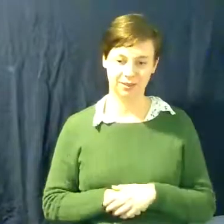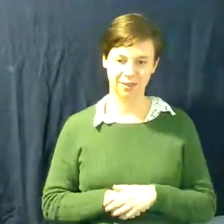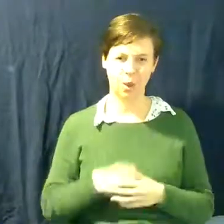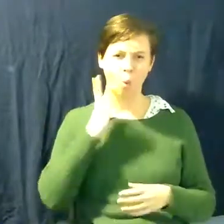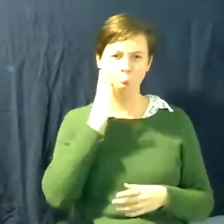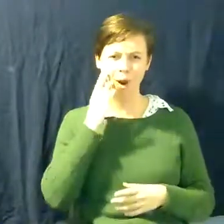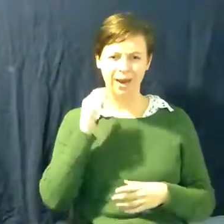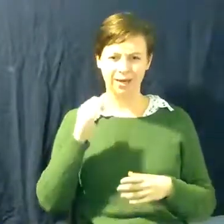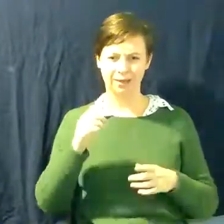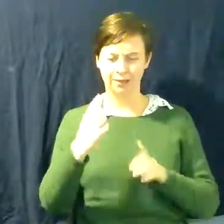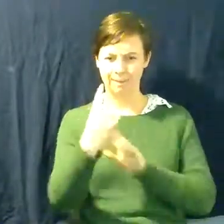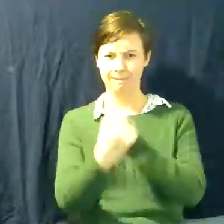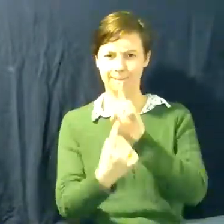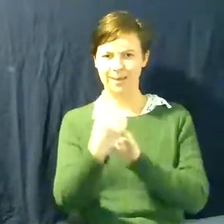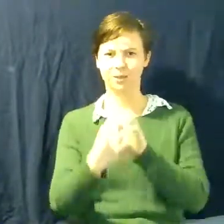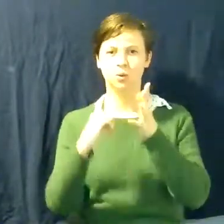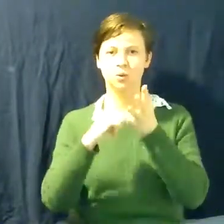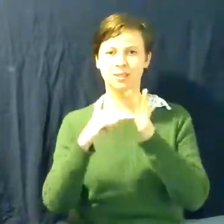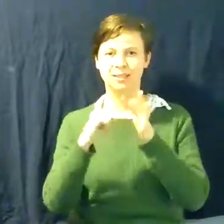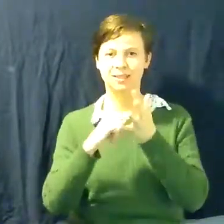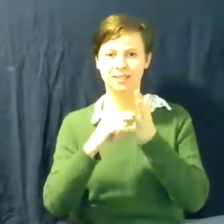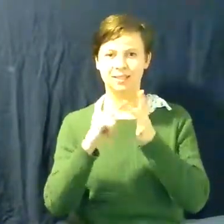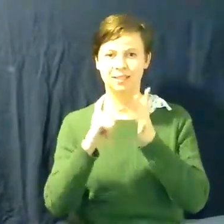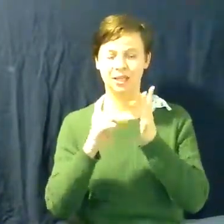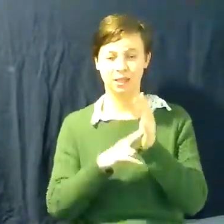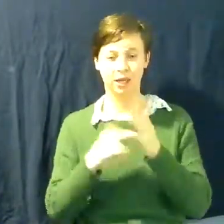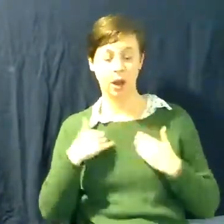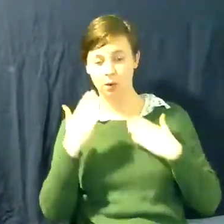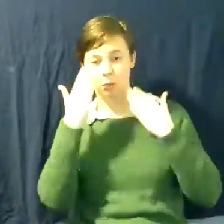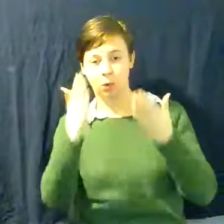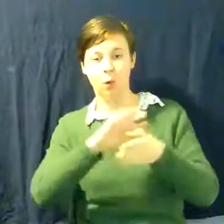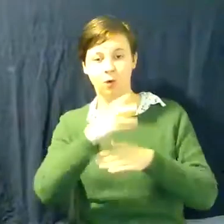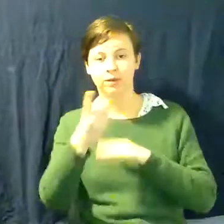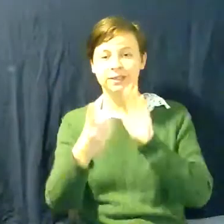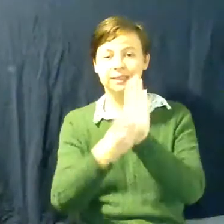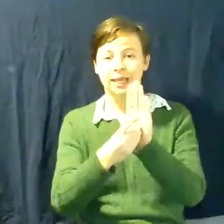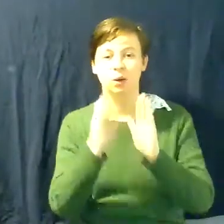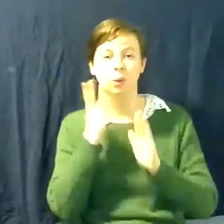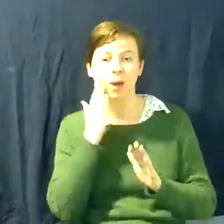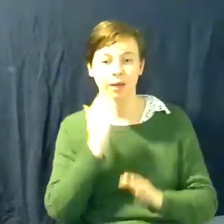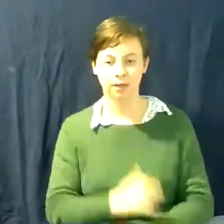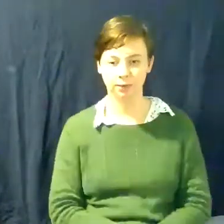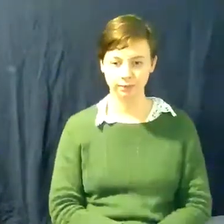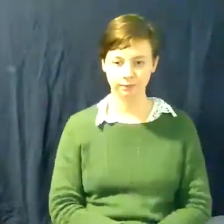Third question. When are these mentoring sessions because I didn't know yet about the dates and things